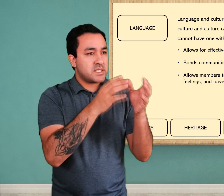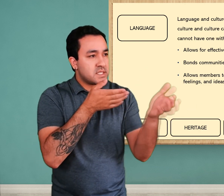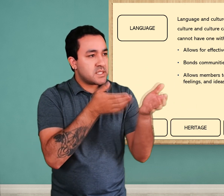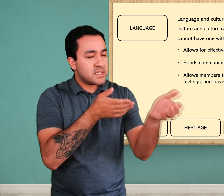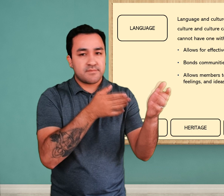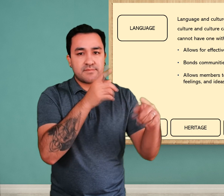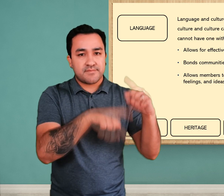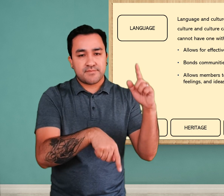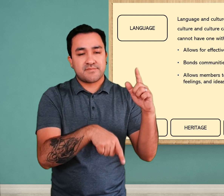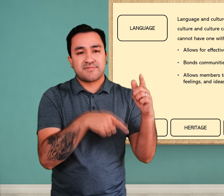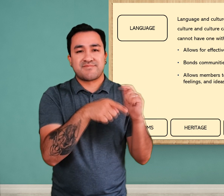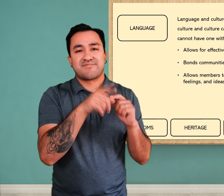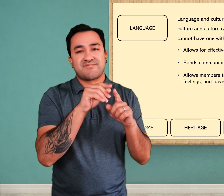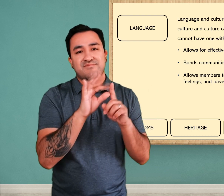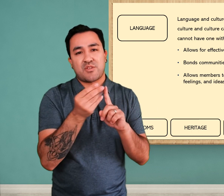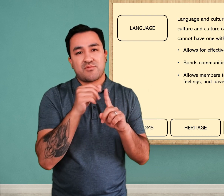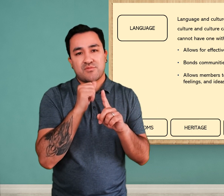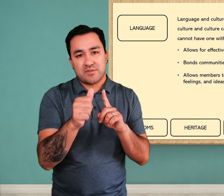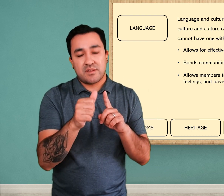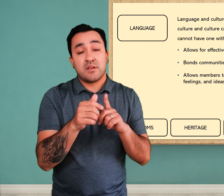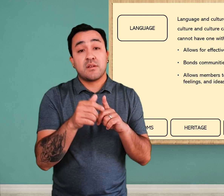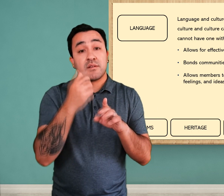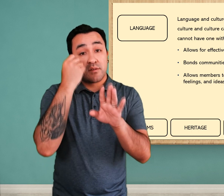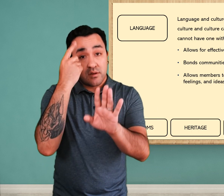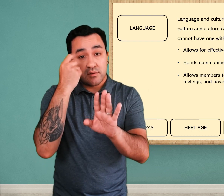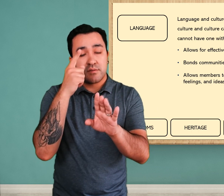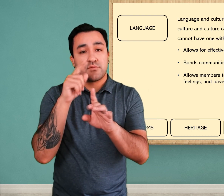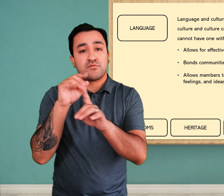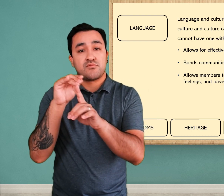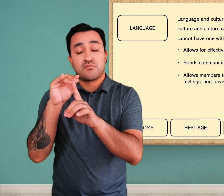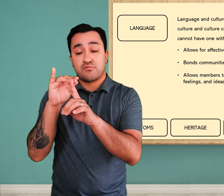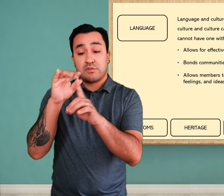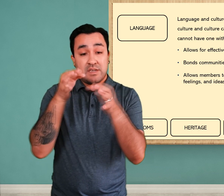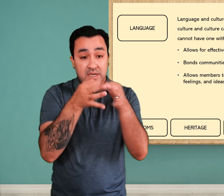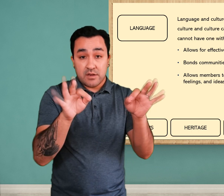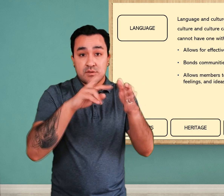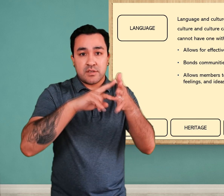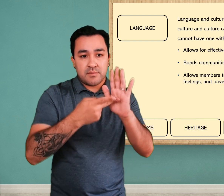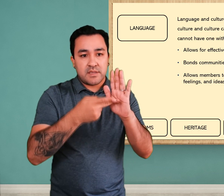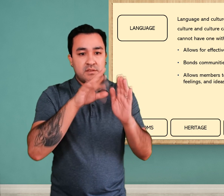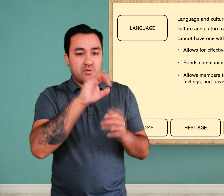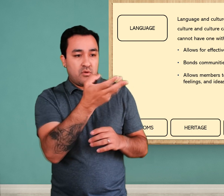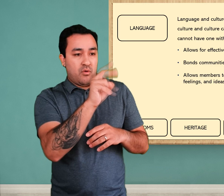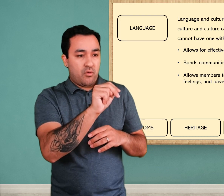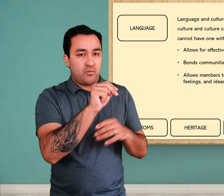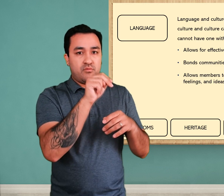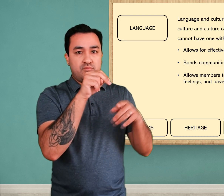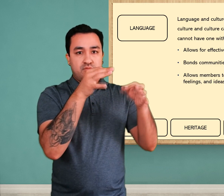Language does not always need to be a separate language with its own alphabet, grammar, and vocabulary.